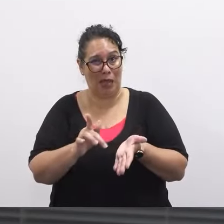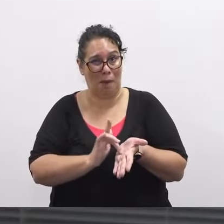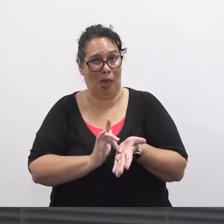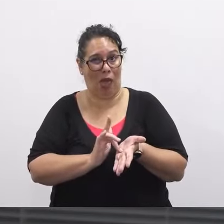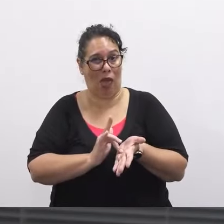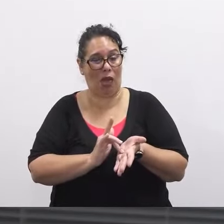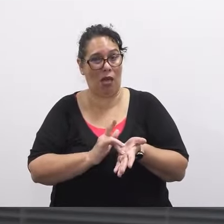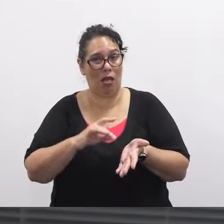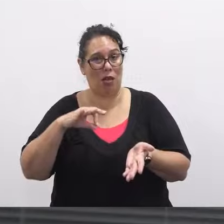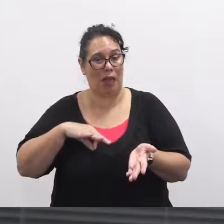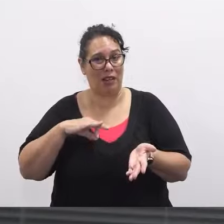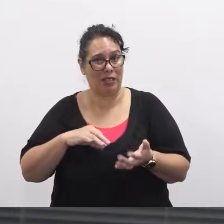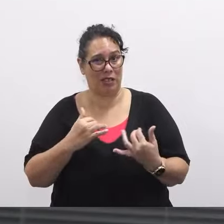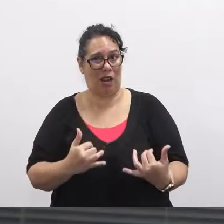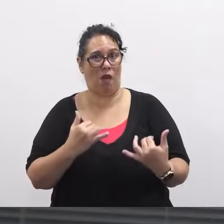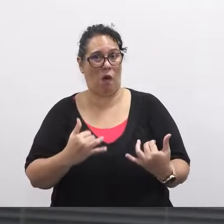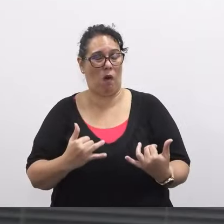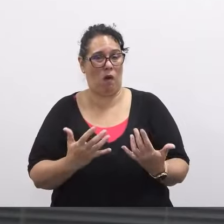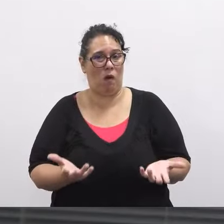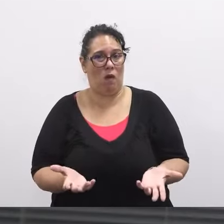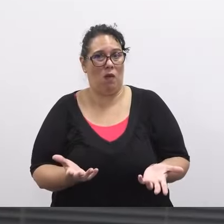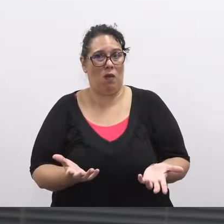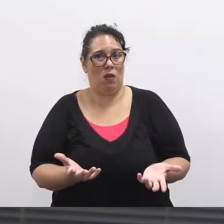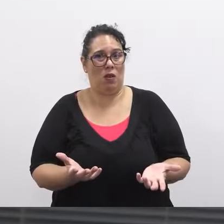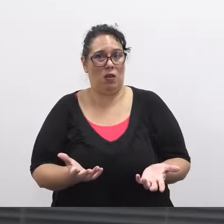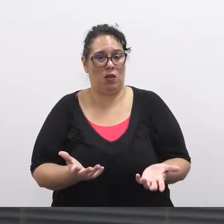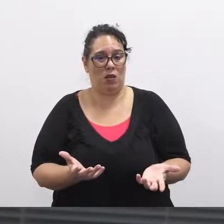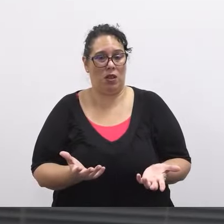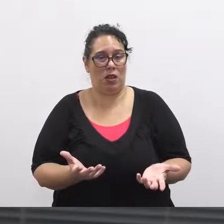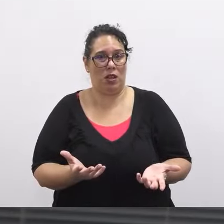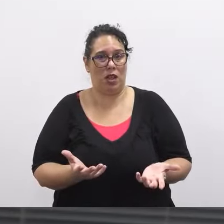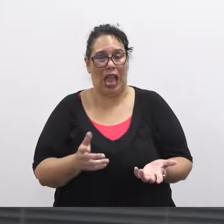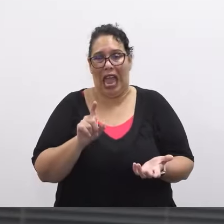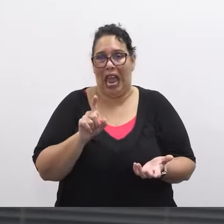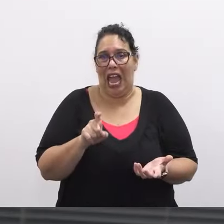are now having to apply for CalFresh benefits.